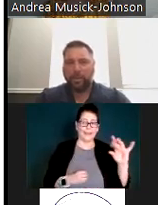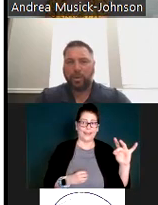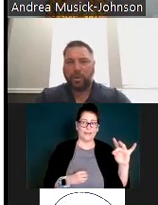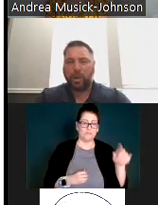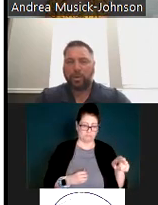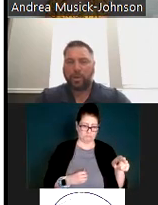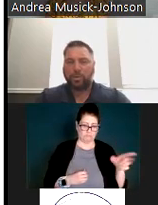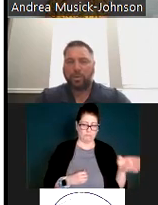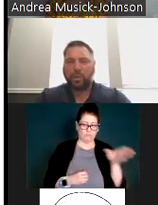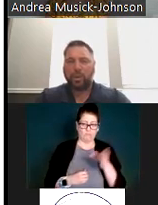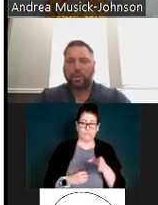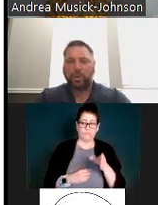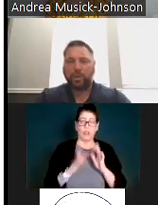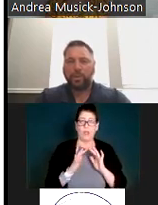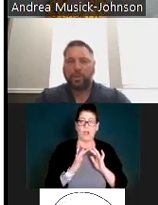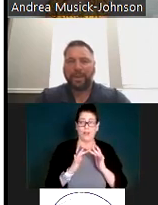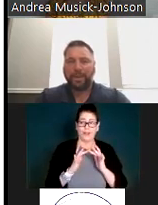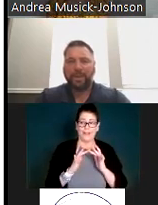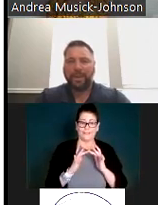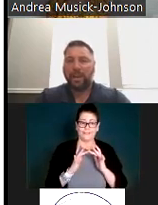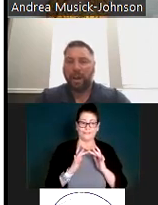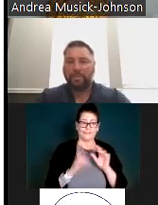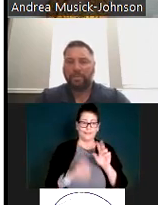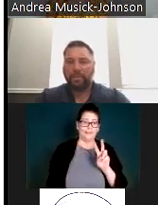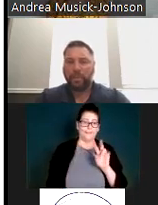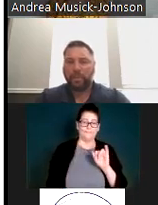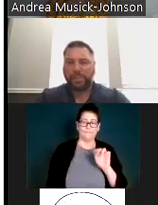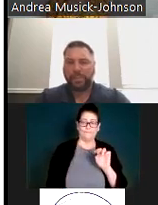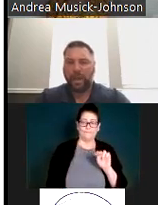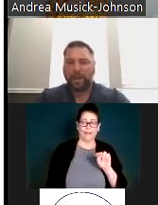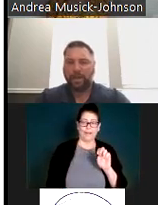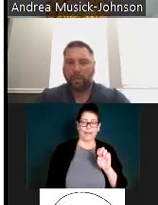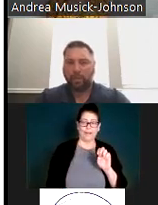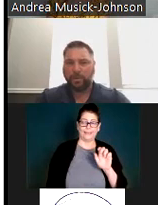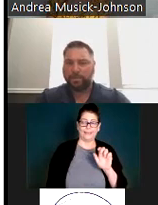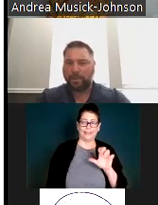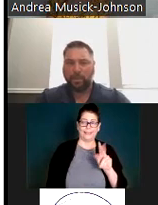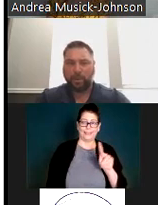You can also go through vinelink.com, which is the online portal for its public portal.